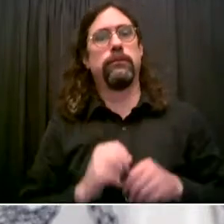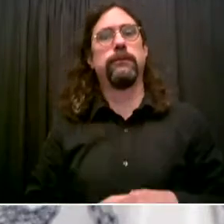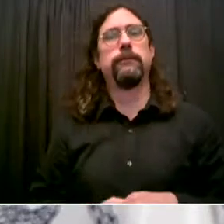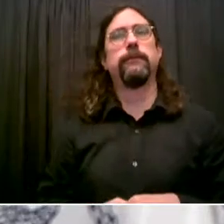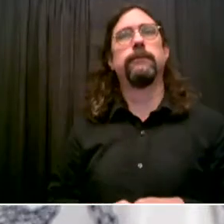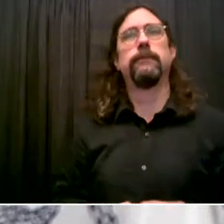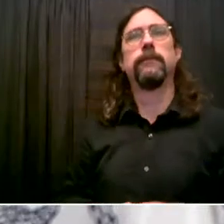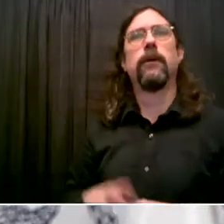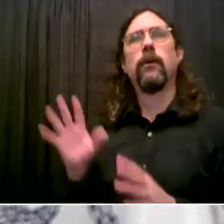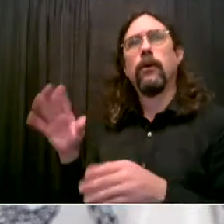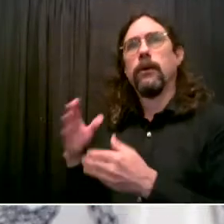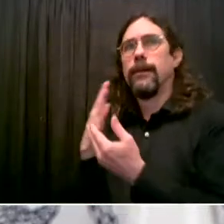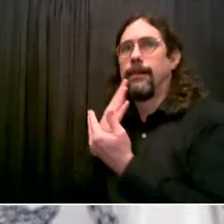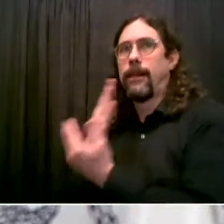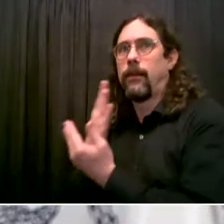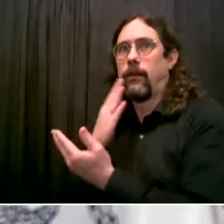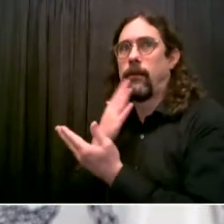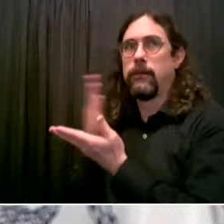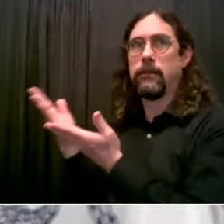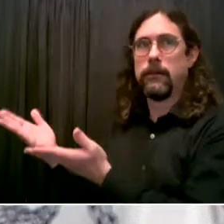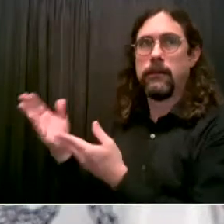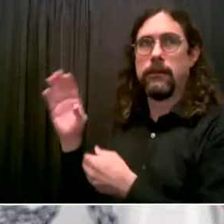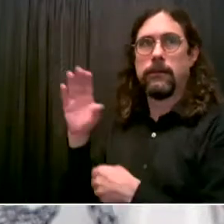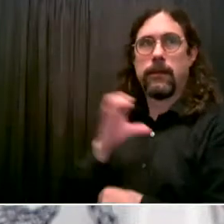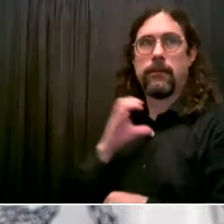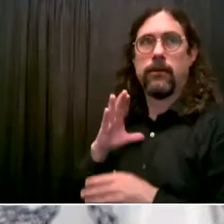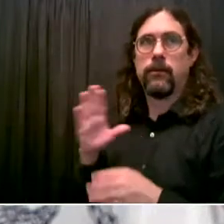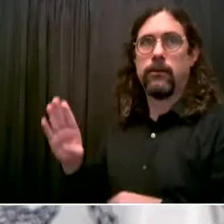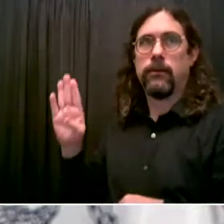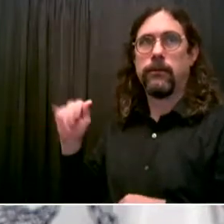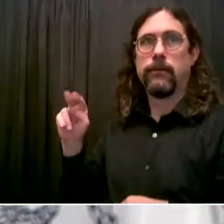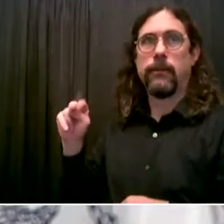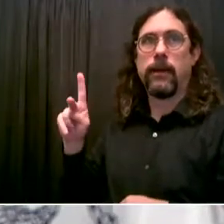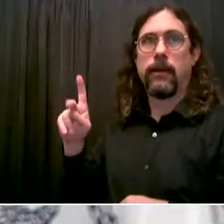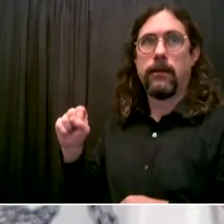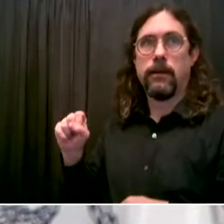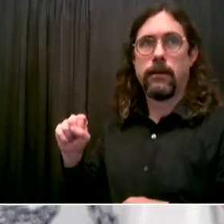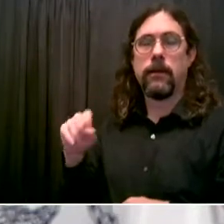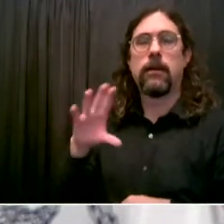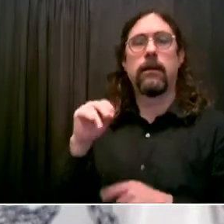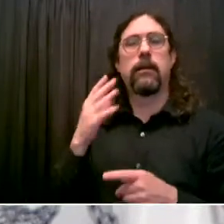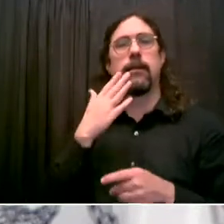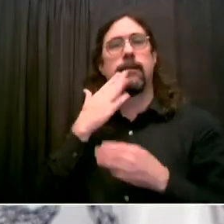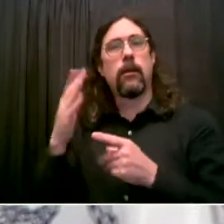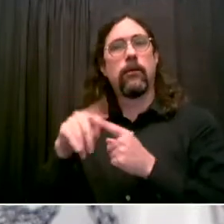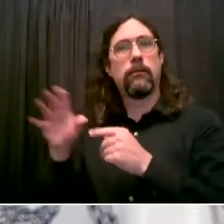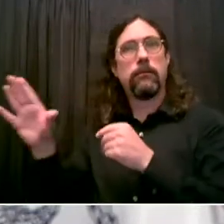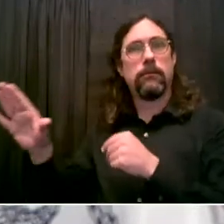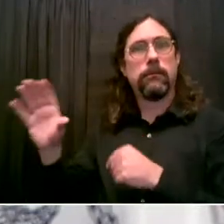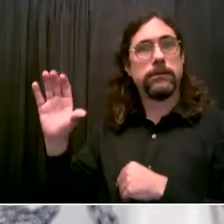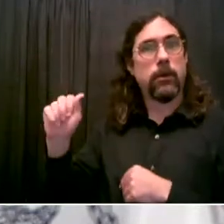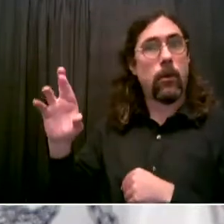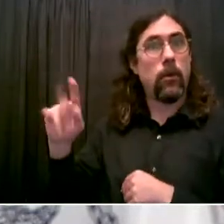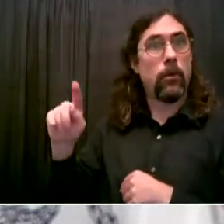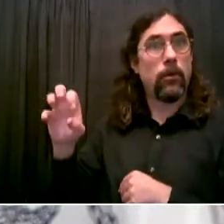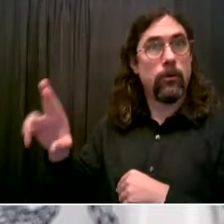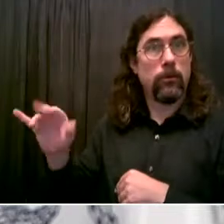THANK YOU STEVE. THANK YOU FOR YOUR LEADERSHIP AND THANK YOU TO JOCELYN